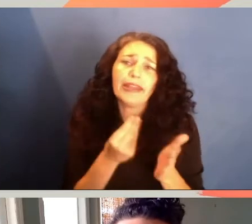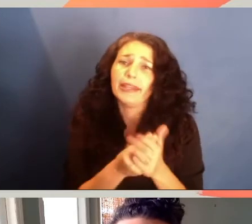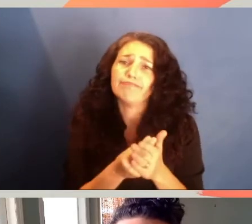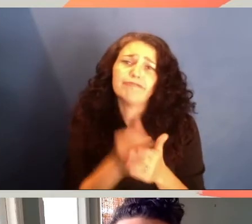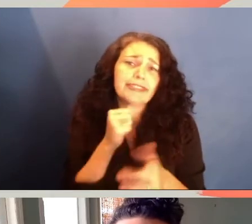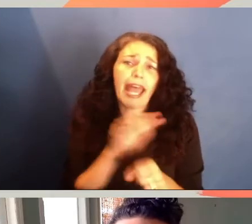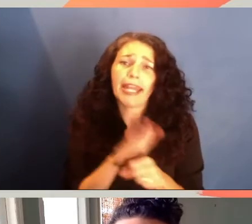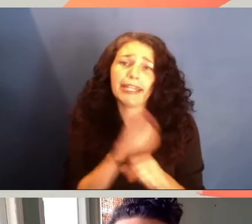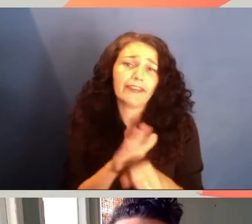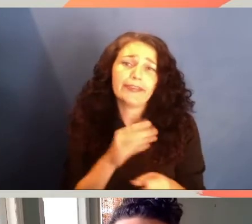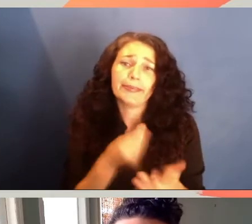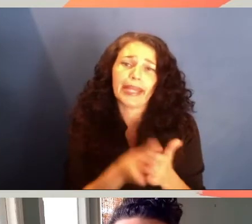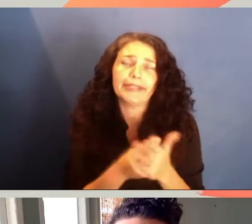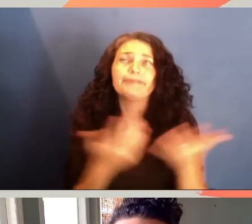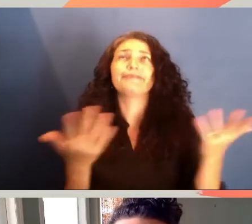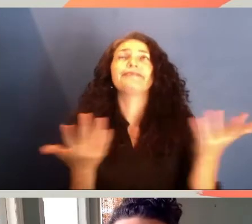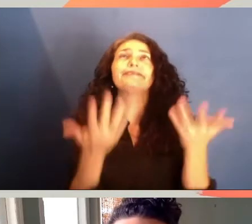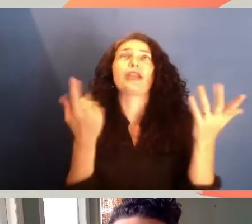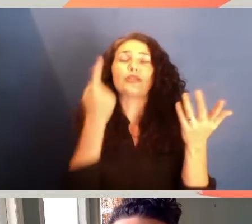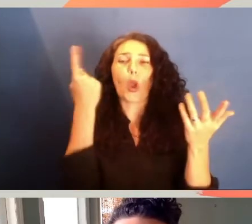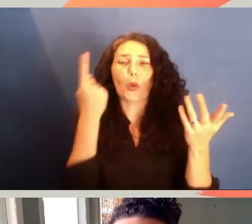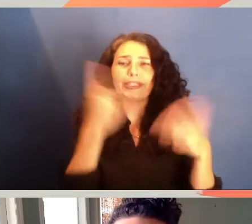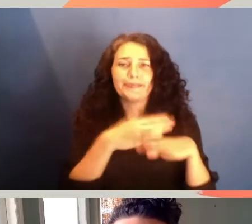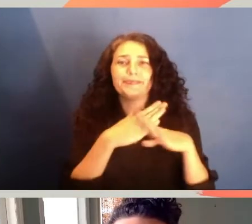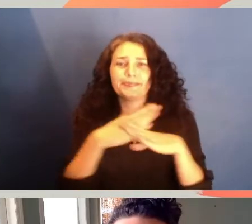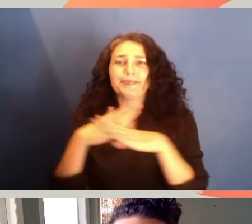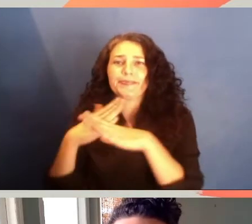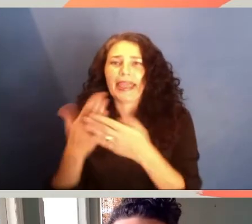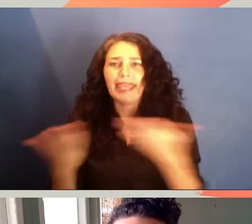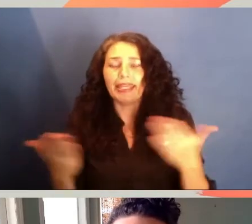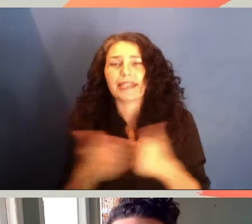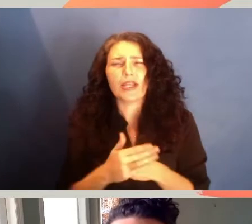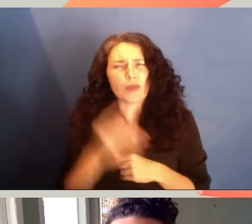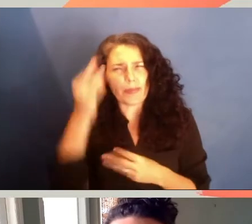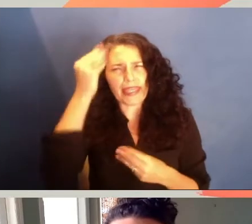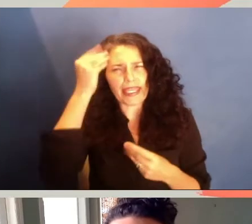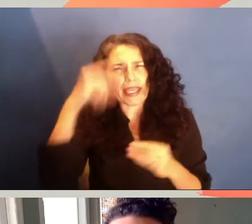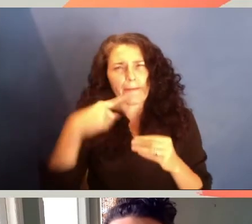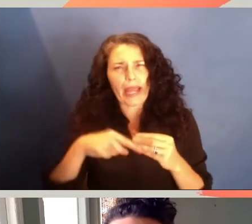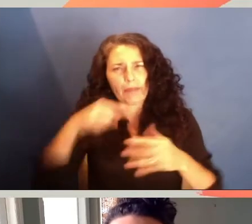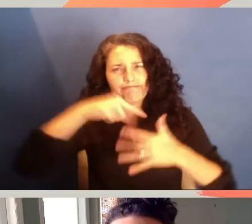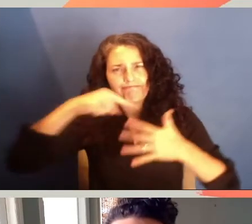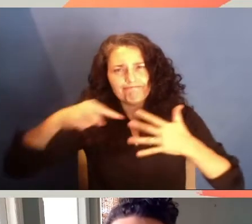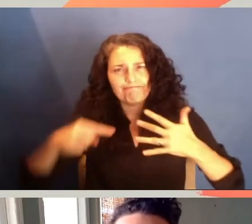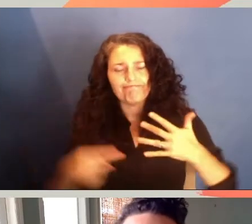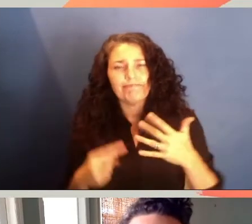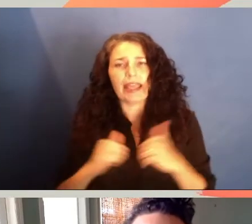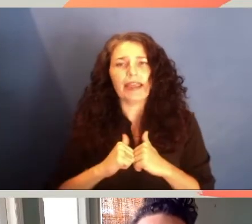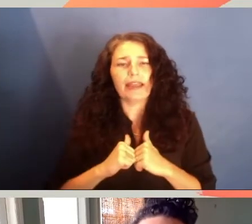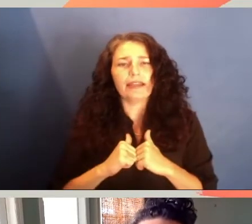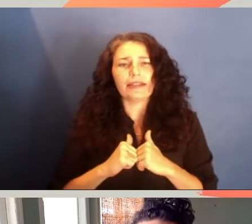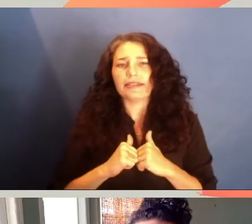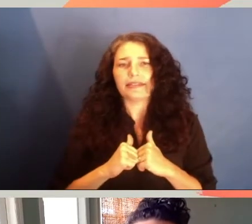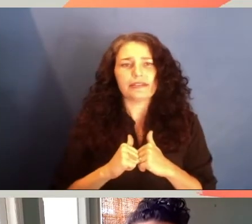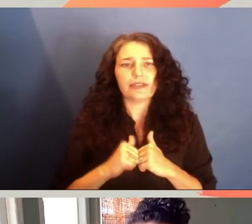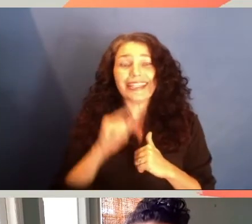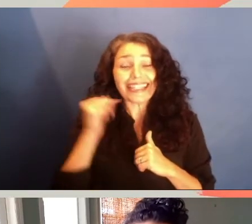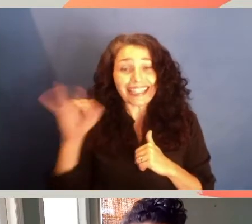So, these are the kinds of things I'm thinking about. Because if we want diverse stories,